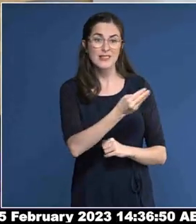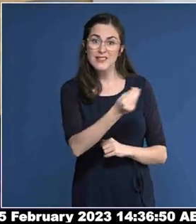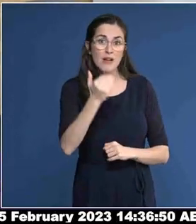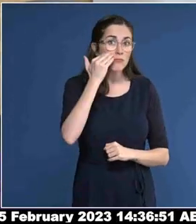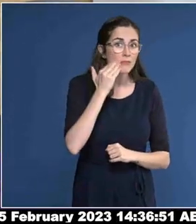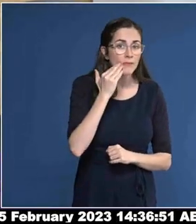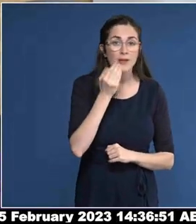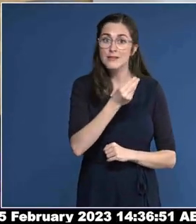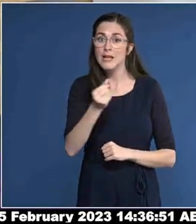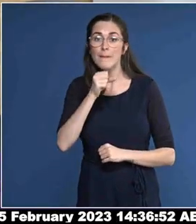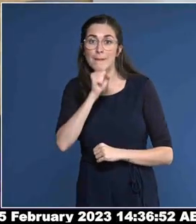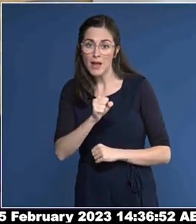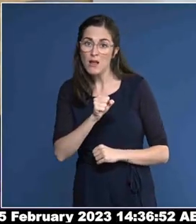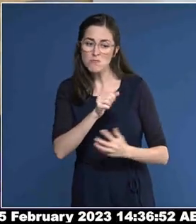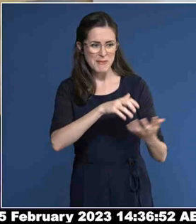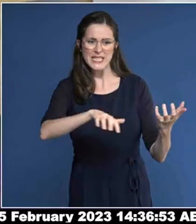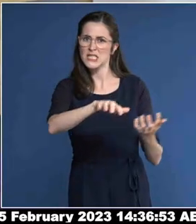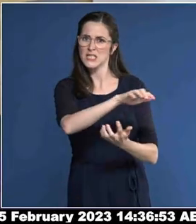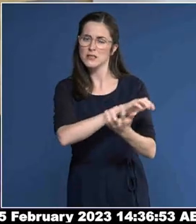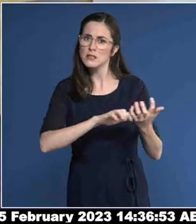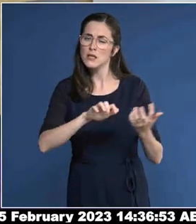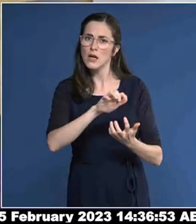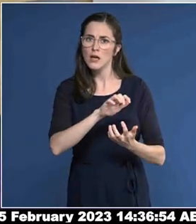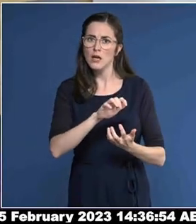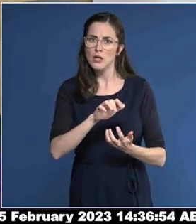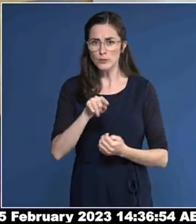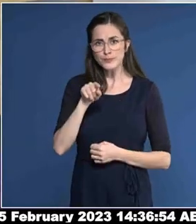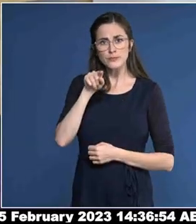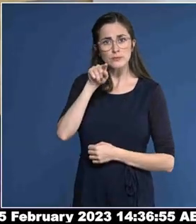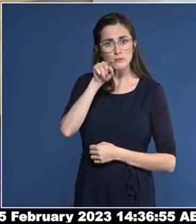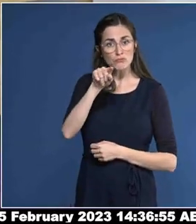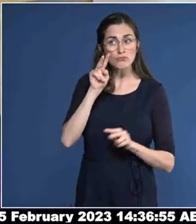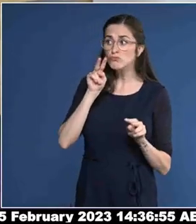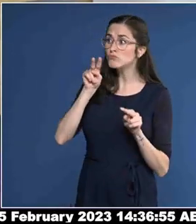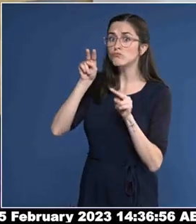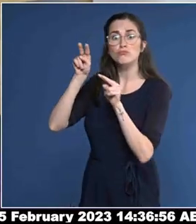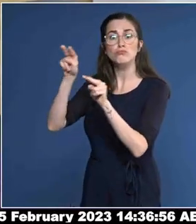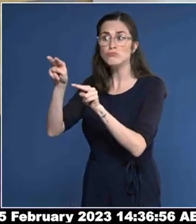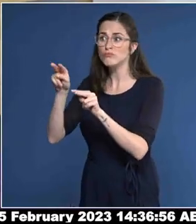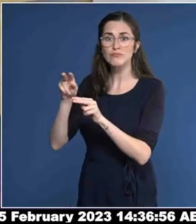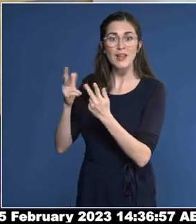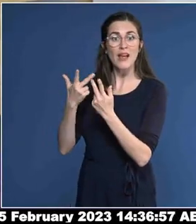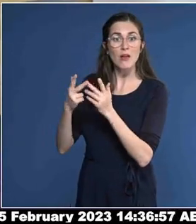to what extent have you drawn on the work done on family violence and domestic